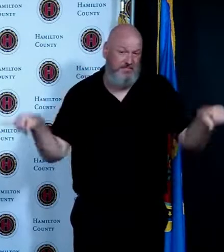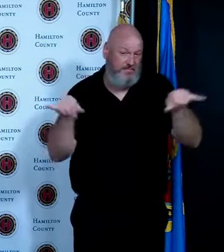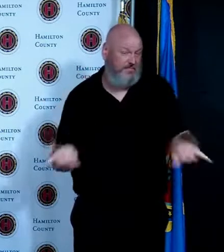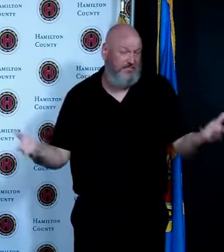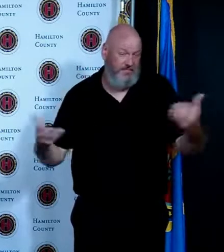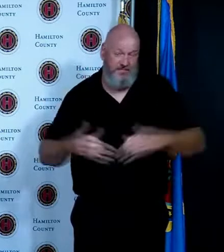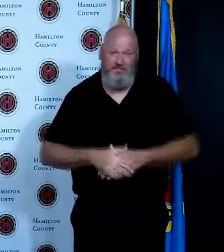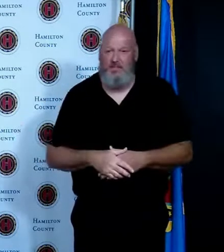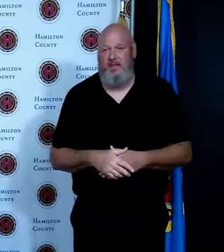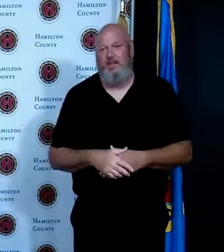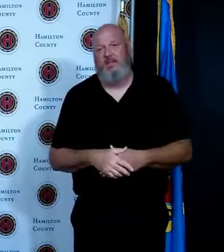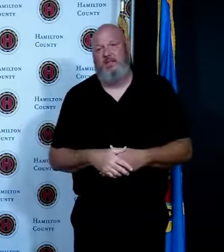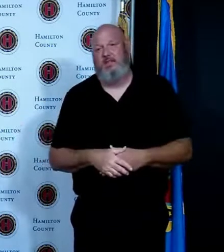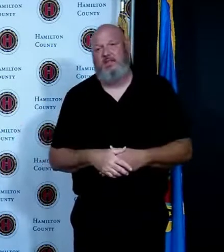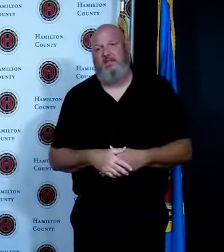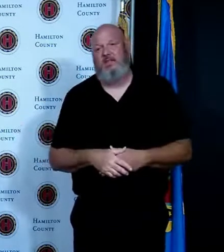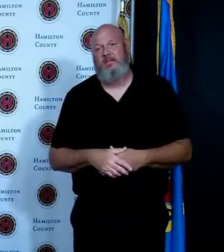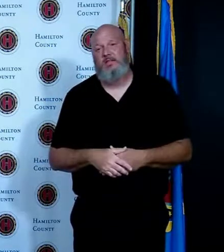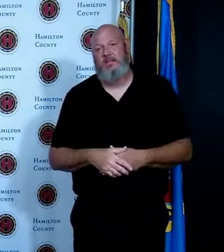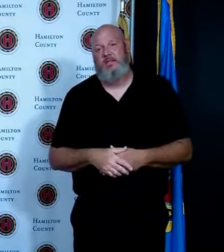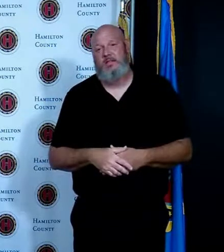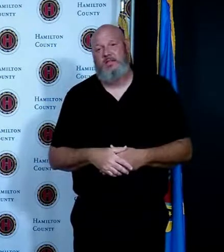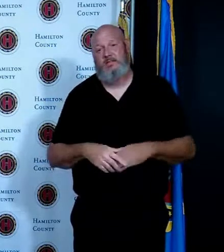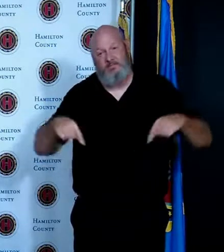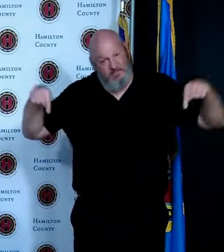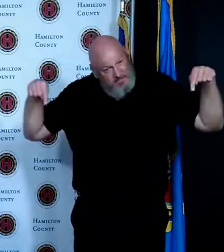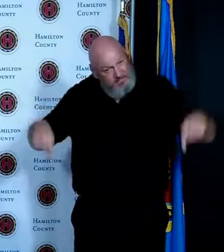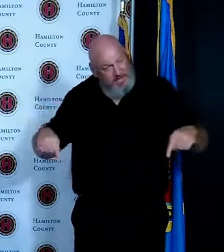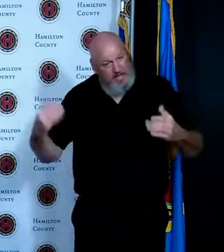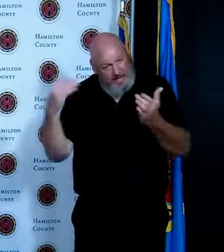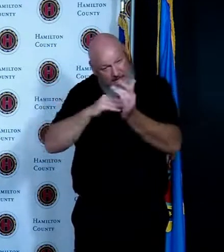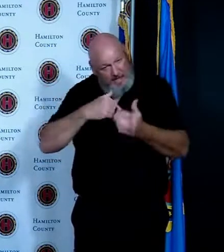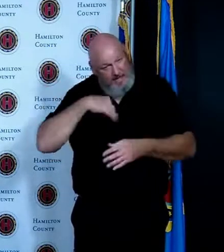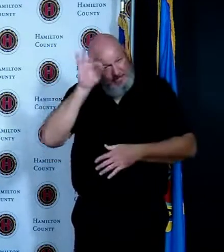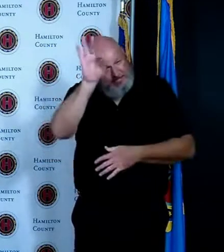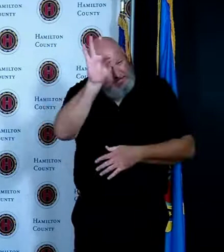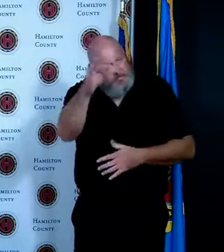counties with this designation are considered very high exposure for the